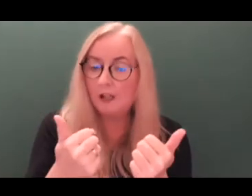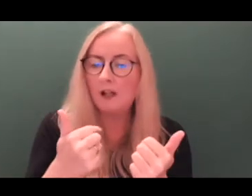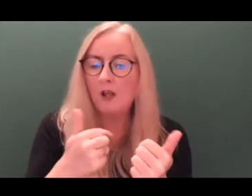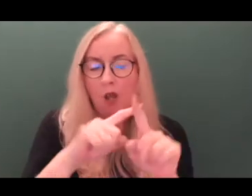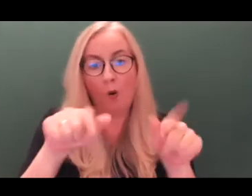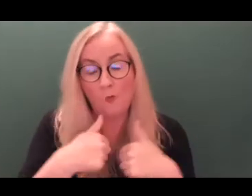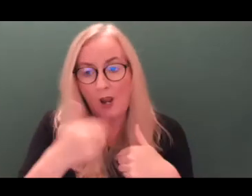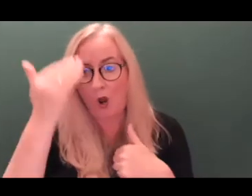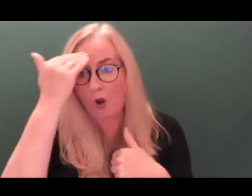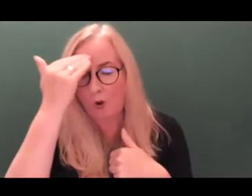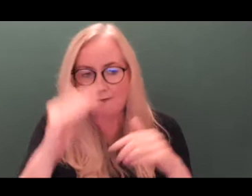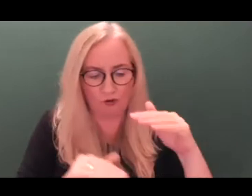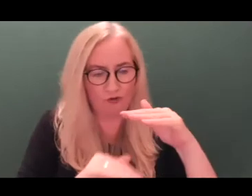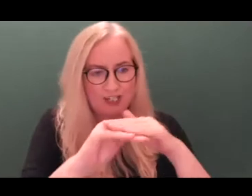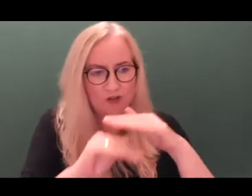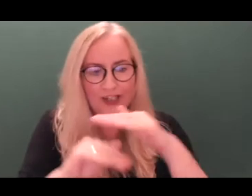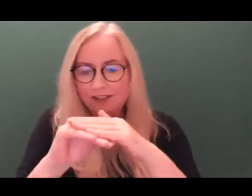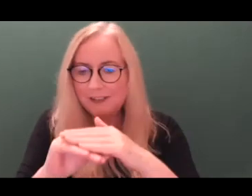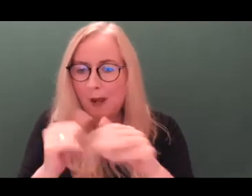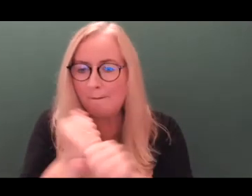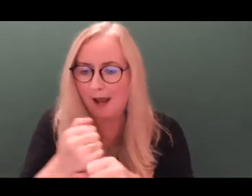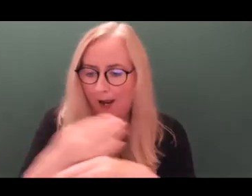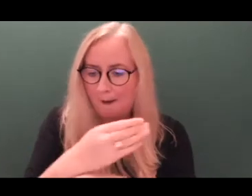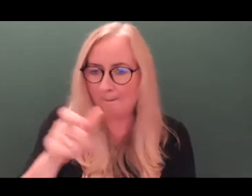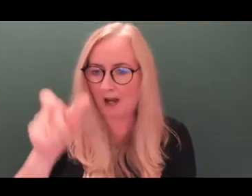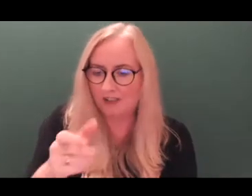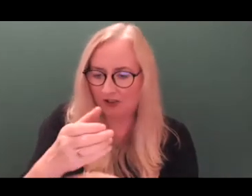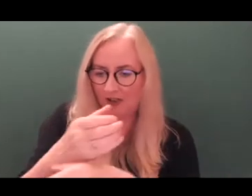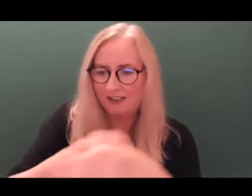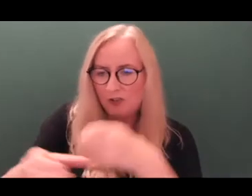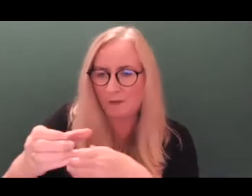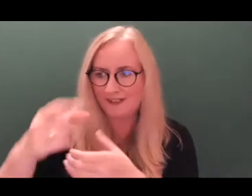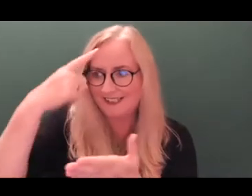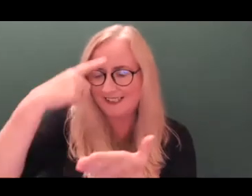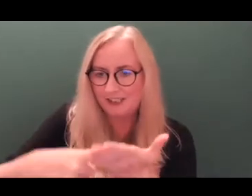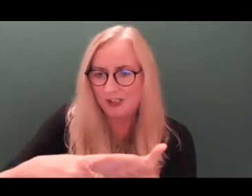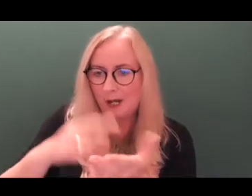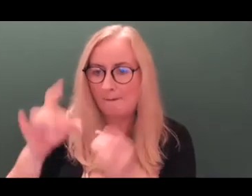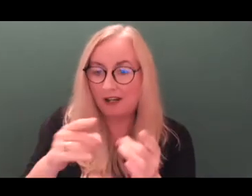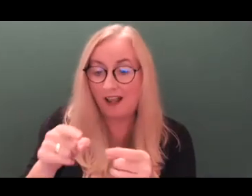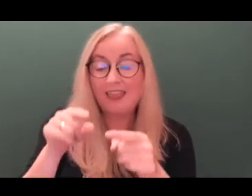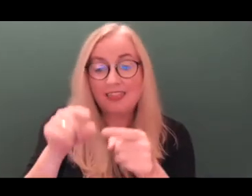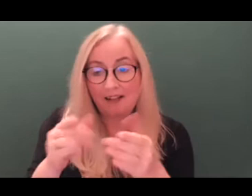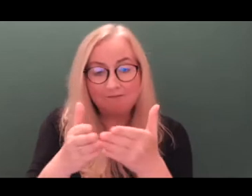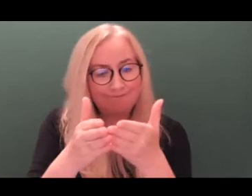restrictions imposed on a person by substituted decision making. These are wide ranging and vary